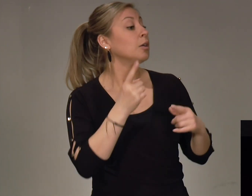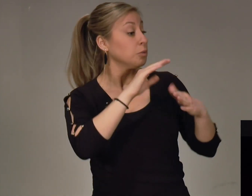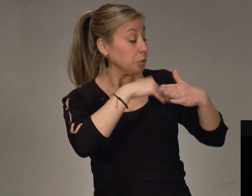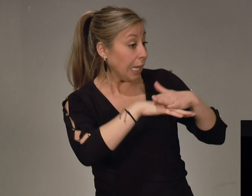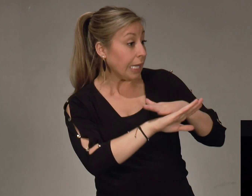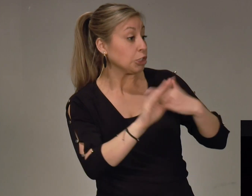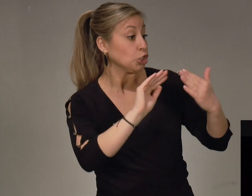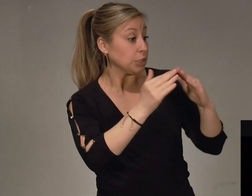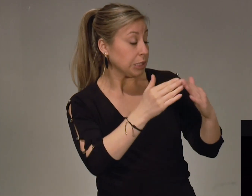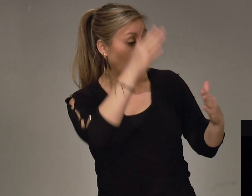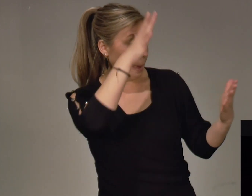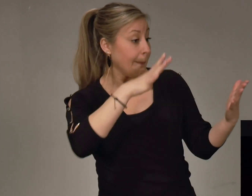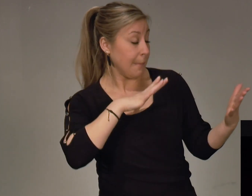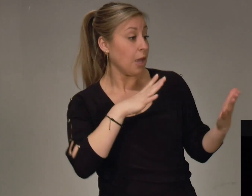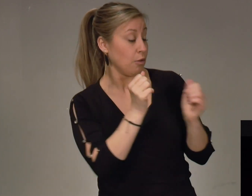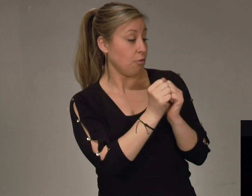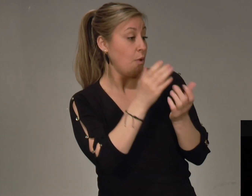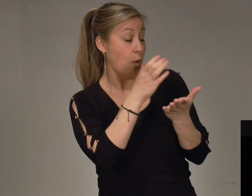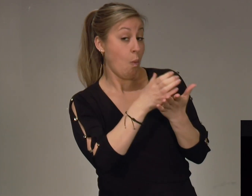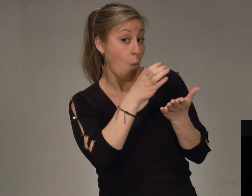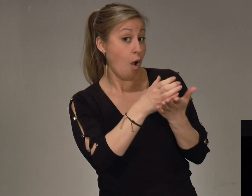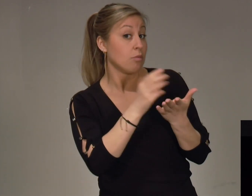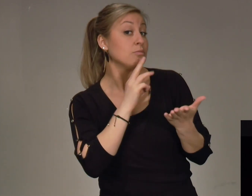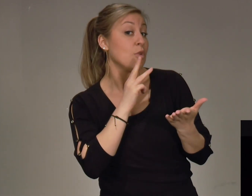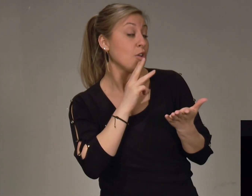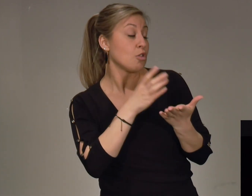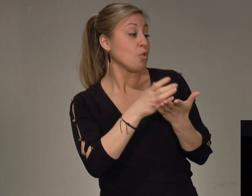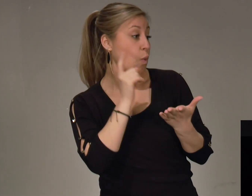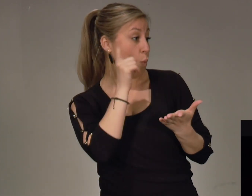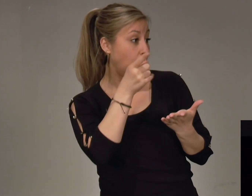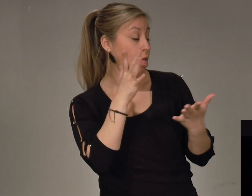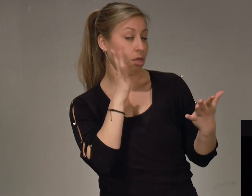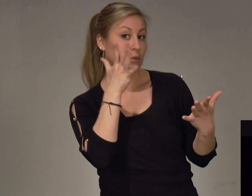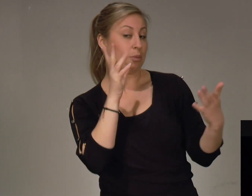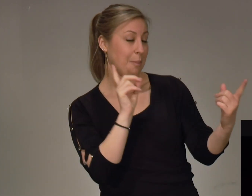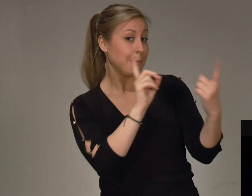carrying a jar of water will meet you. Follow him to the house that he enters